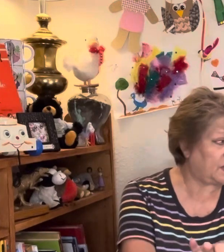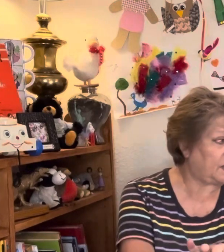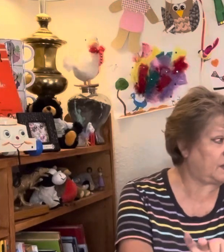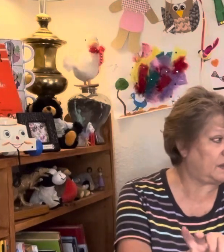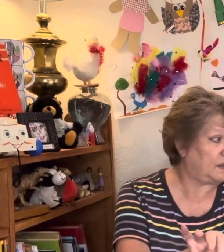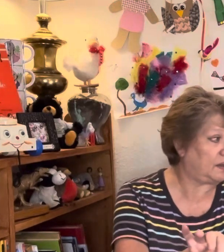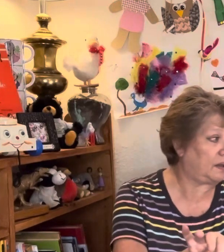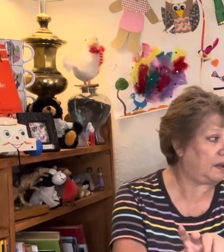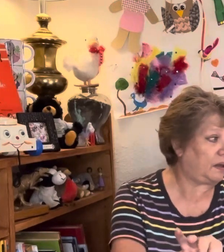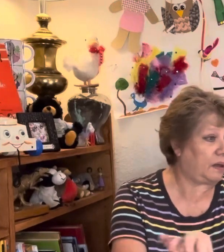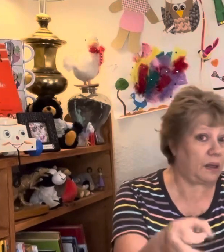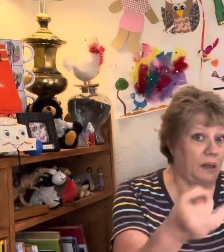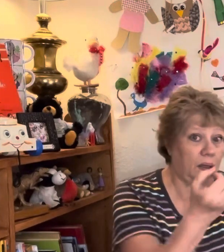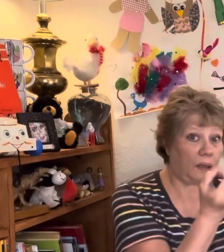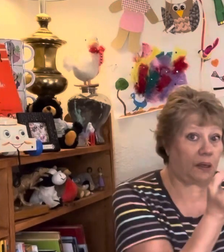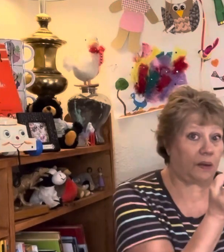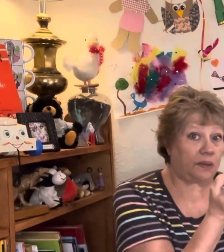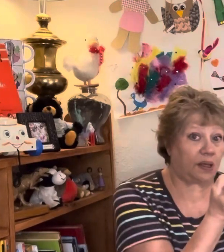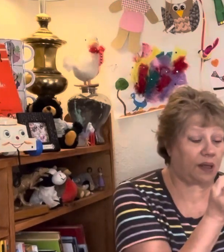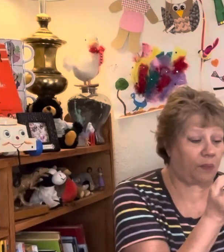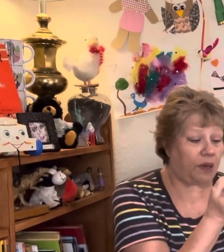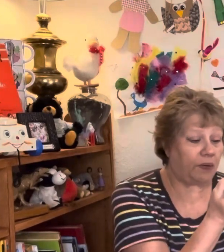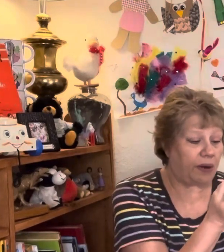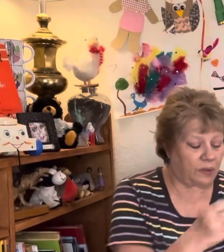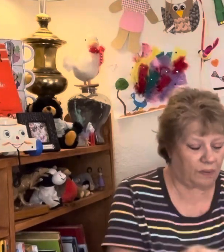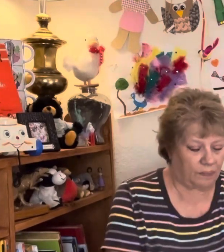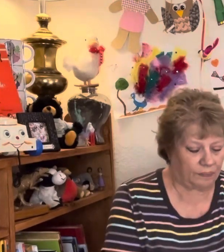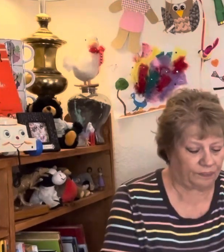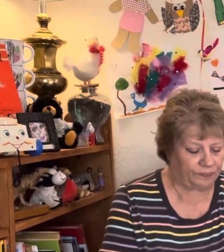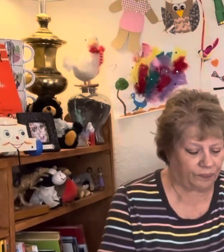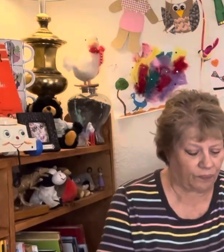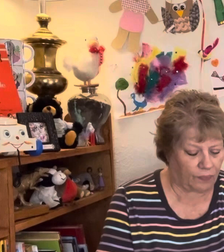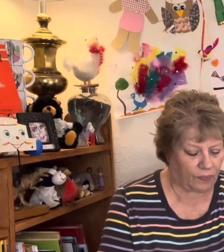was like... BUSTER: That's still gonna take some time. It's still gonna take a lot of time. How long did that